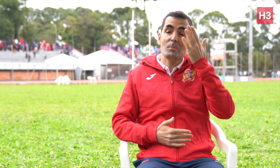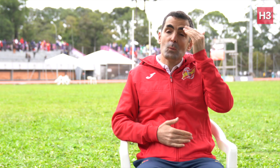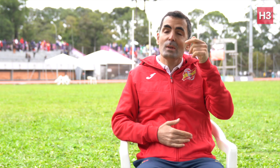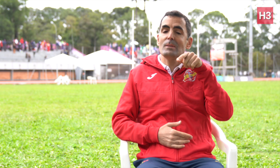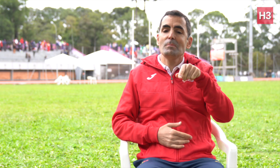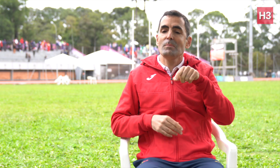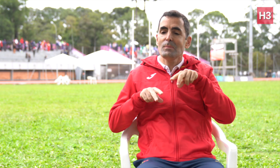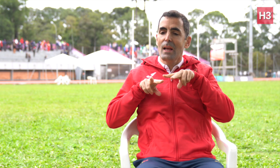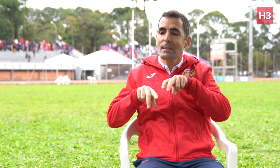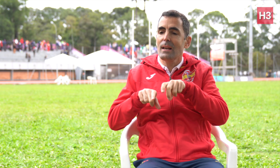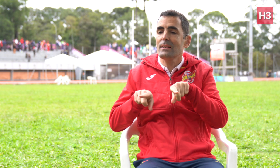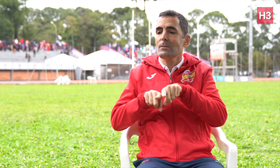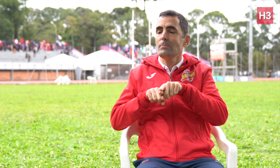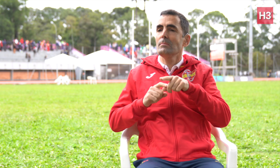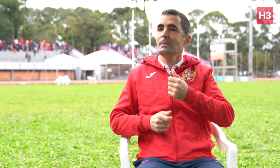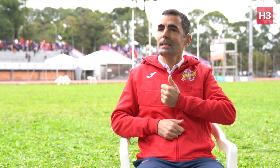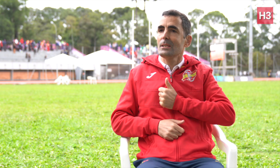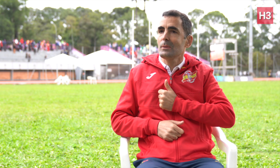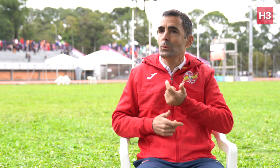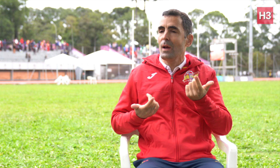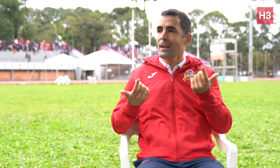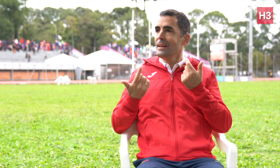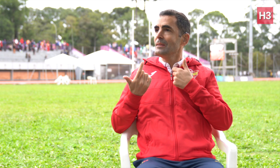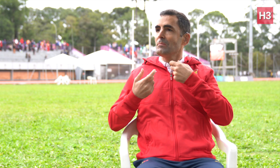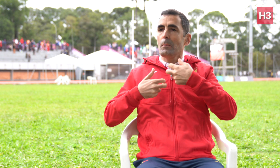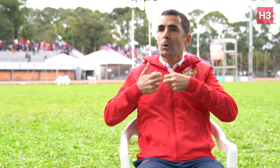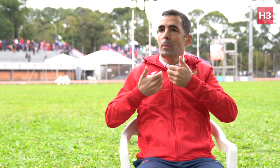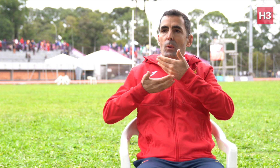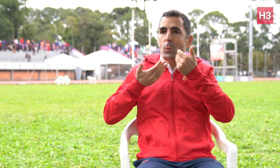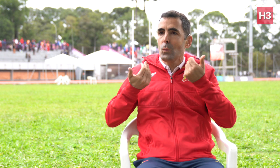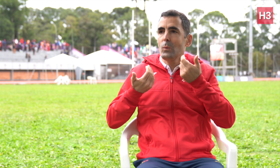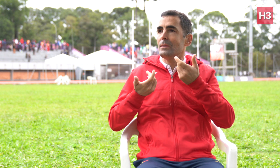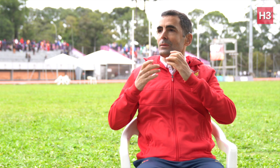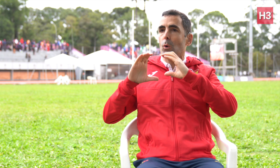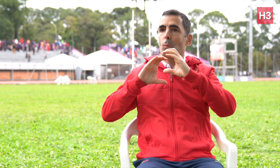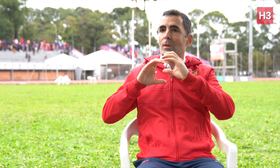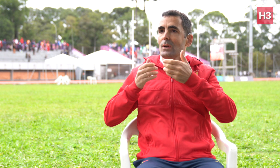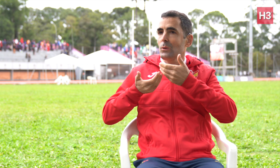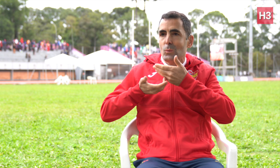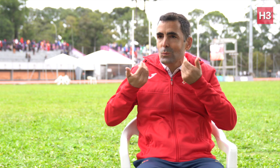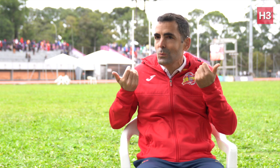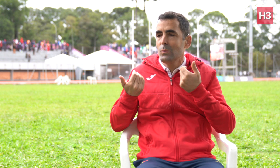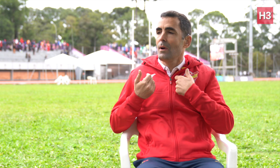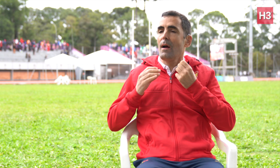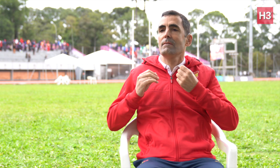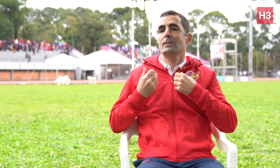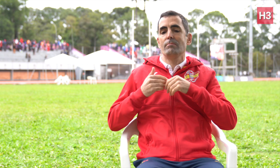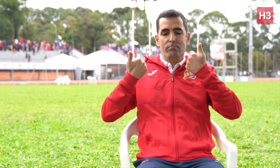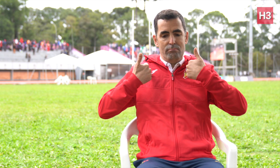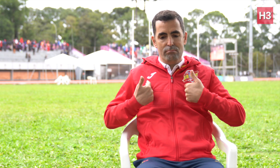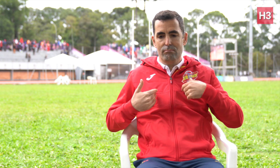Sport is my passion, because athletes can be their best by being self-disciplined